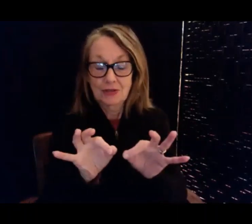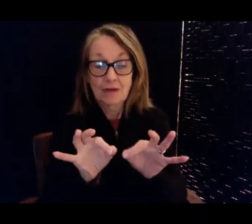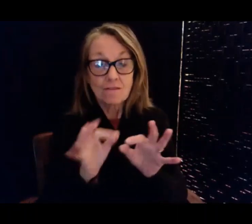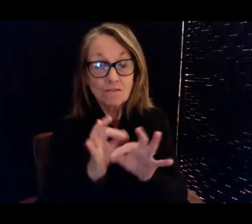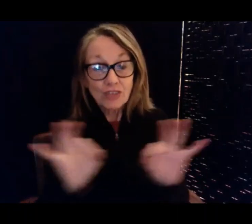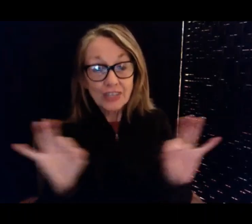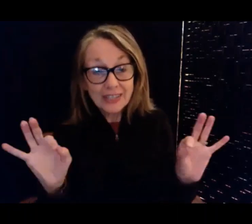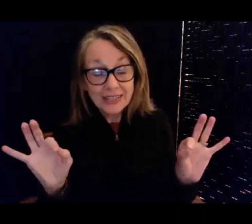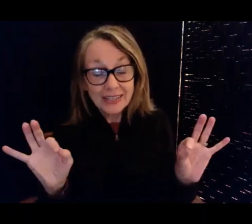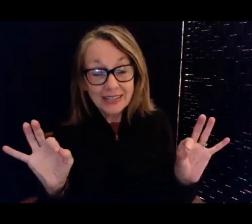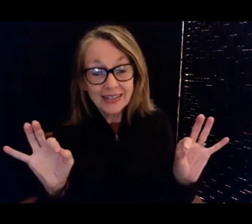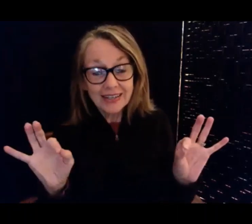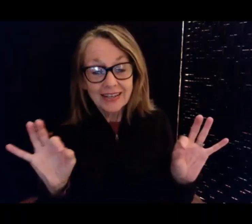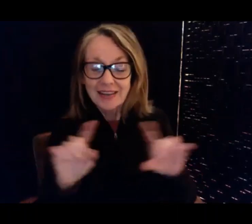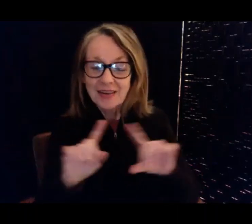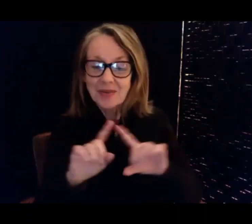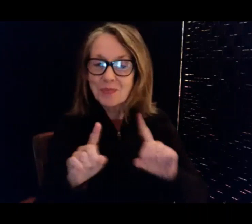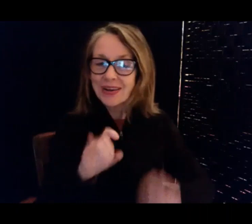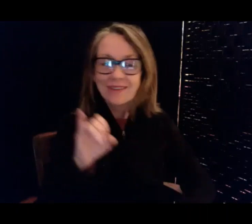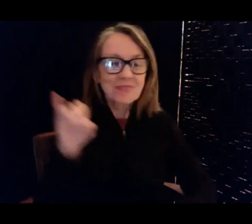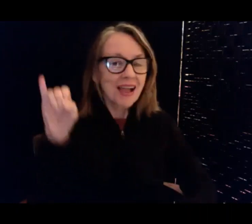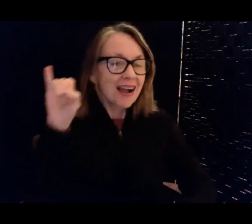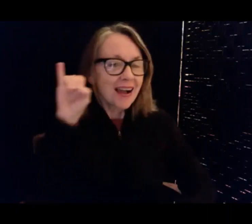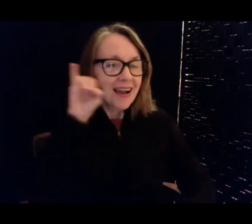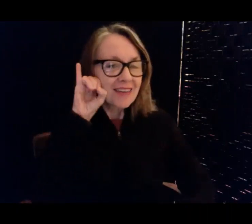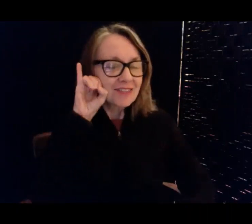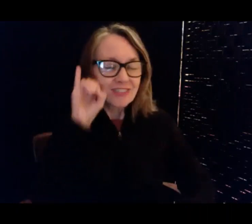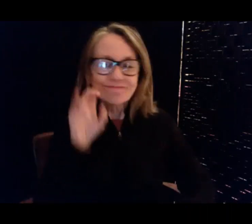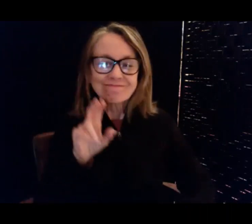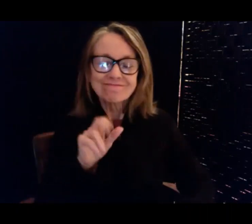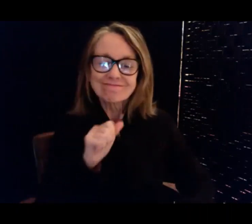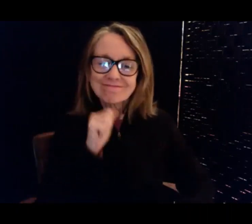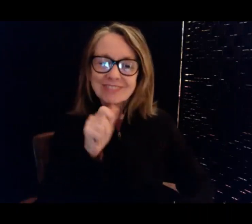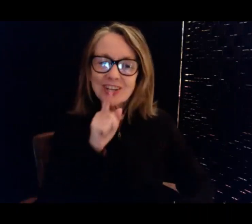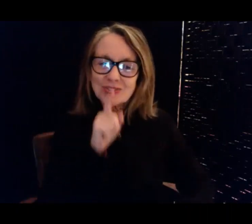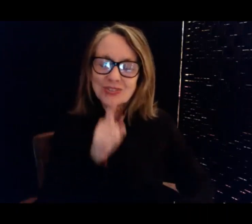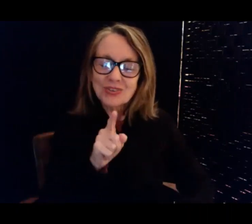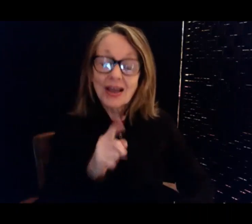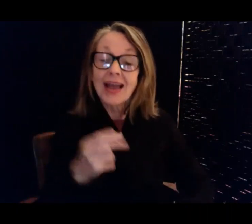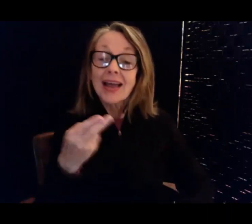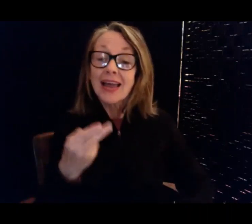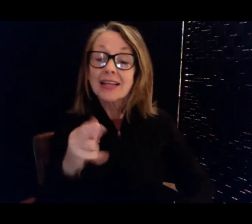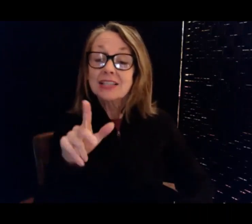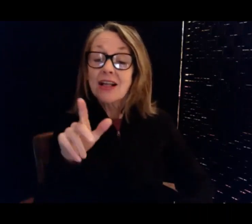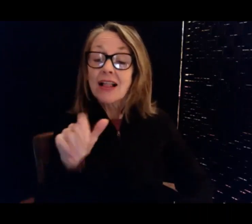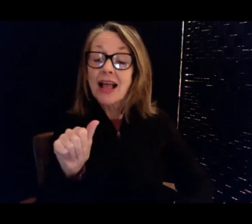that's not true for iPhones and HLAA does get involved in issues such as this